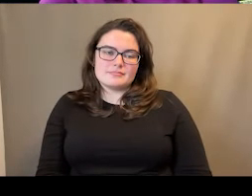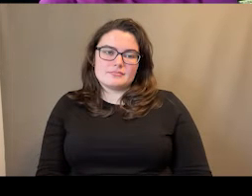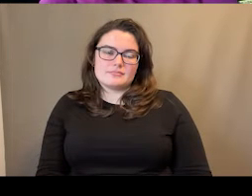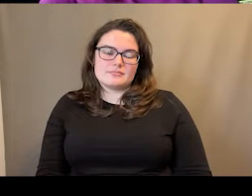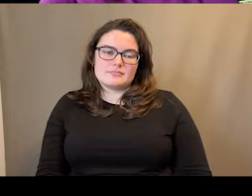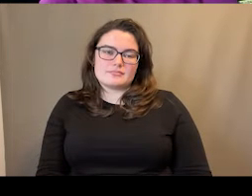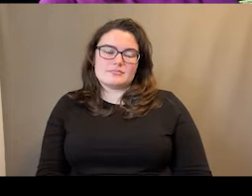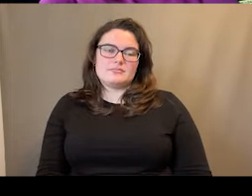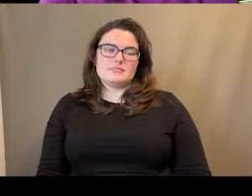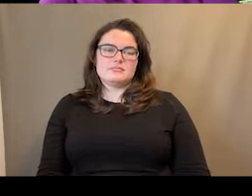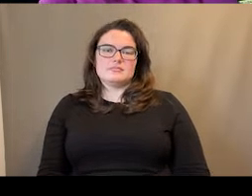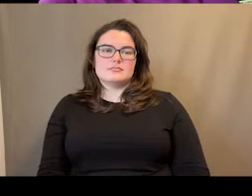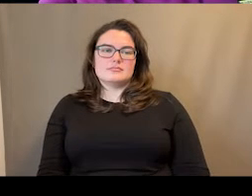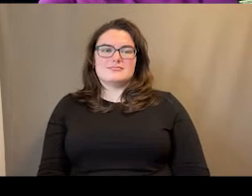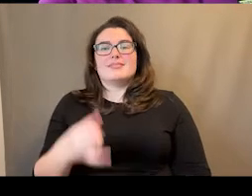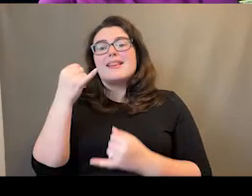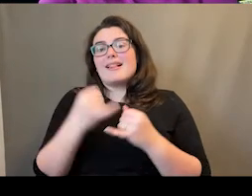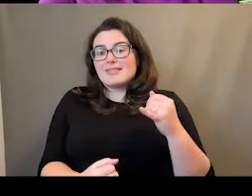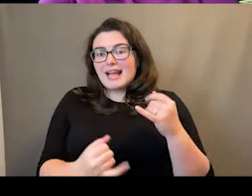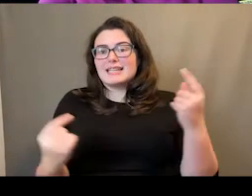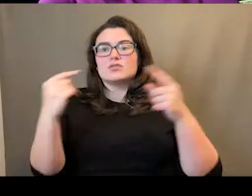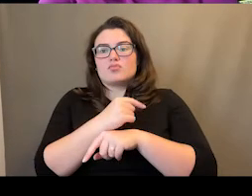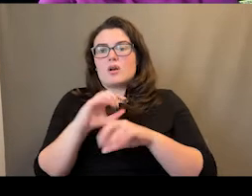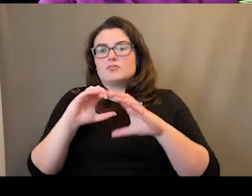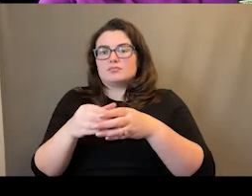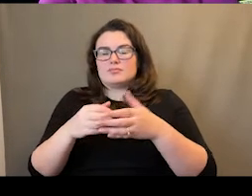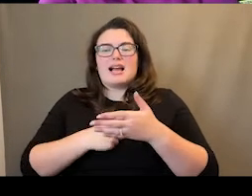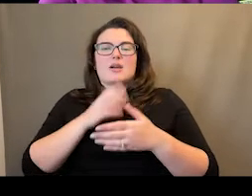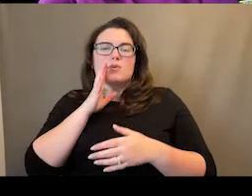Last cross-directorate program I'm going to talk about is DISES.